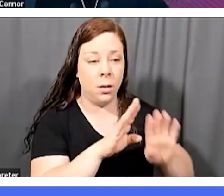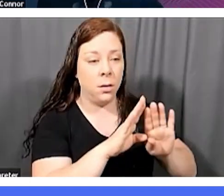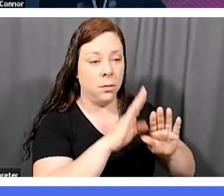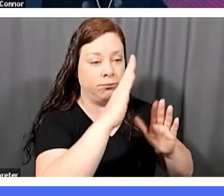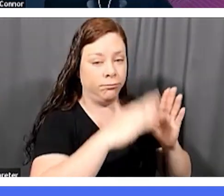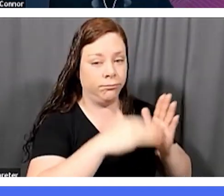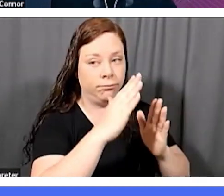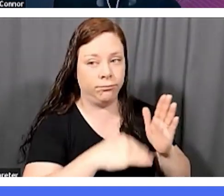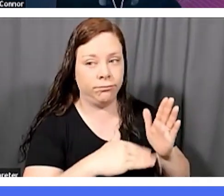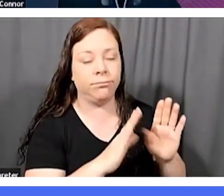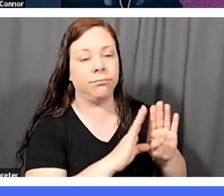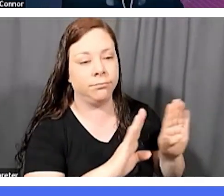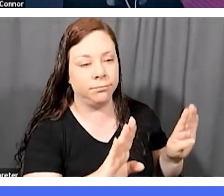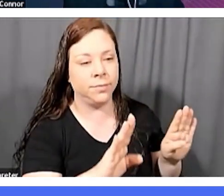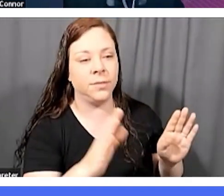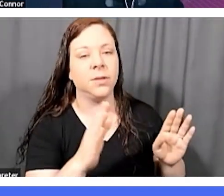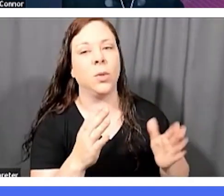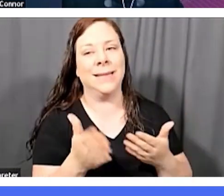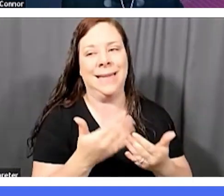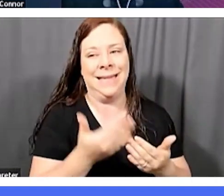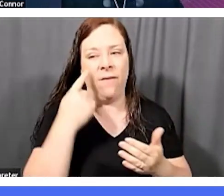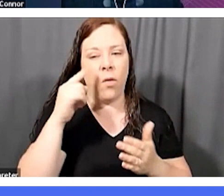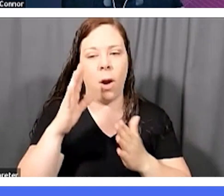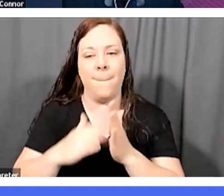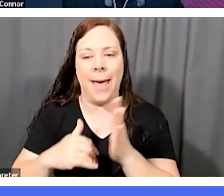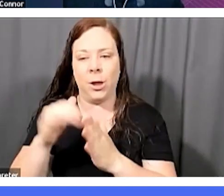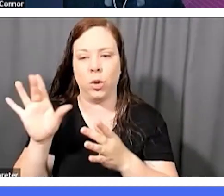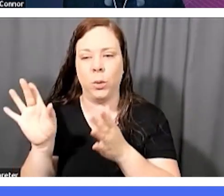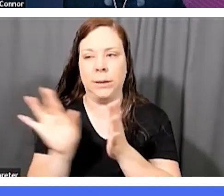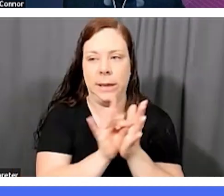Third application, painting, we actually paint.